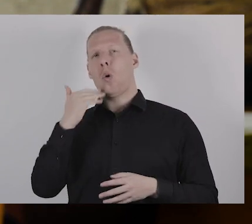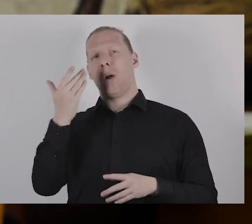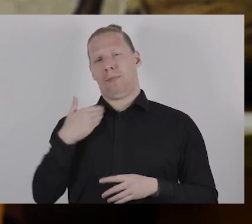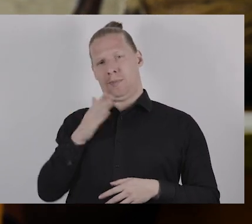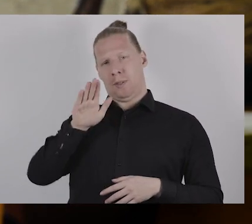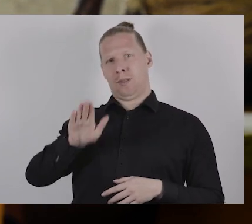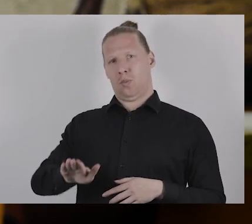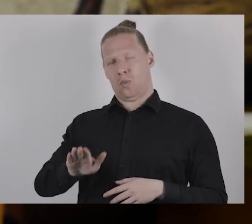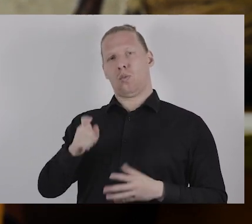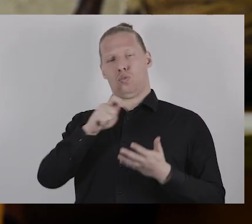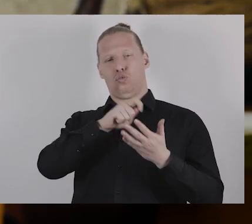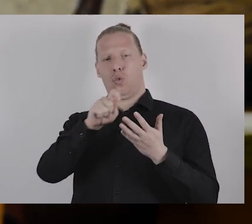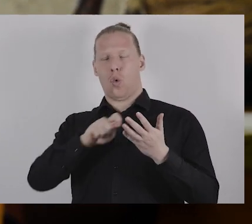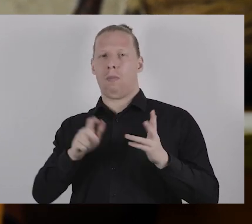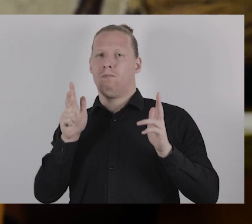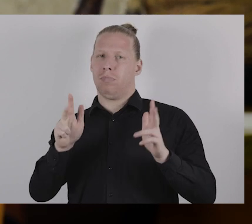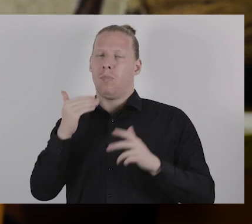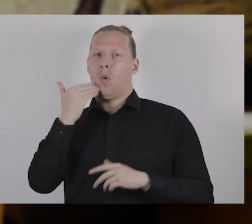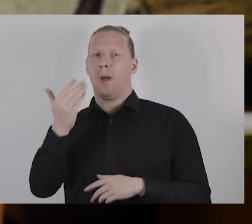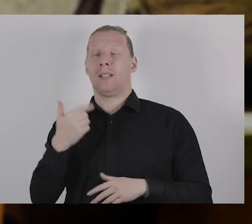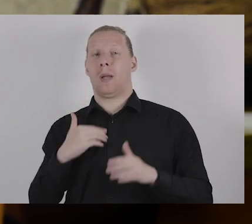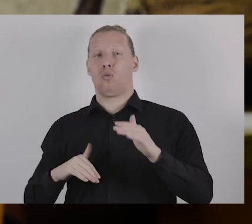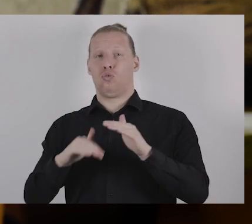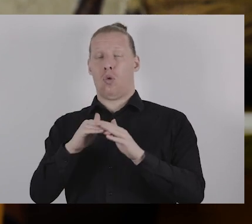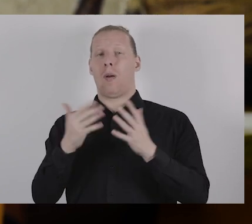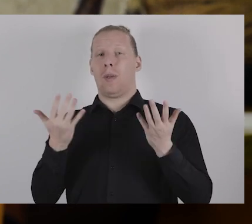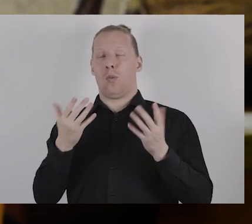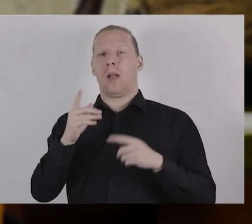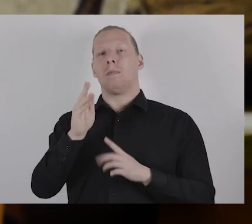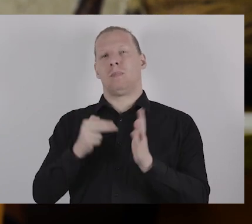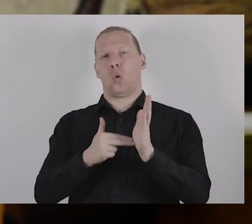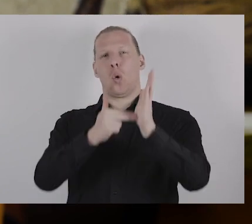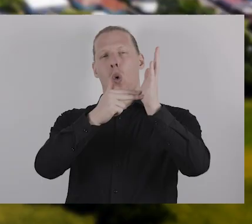I was always drawing, just a little kid. Growing up, I grew up here in Kaikohe.